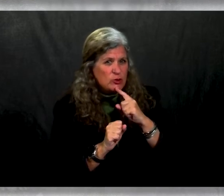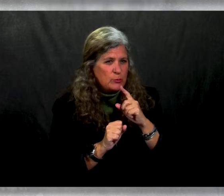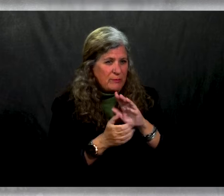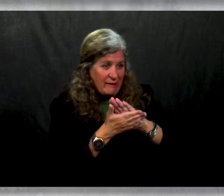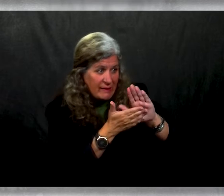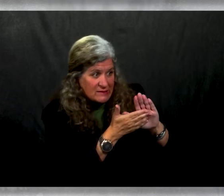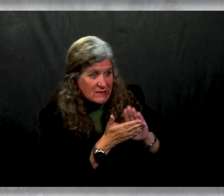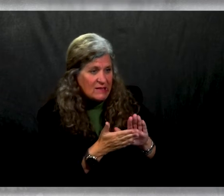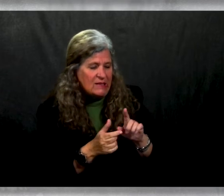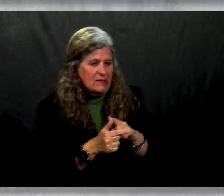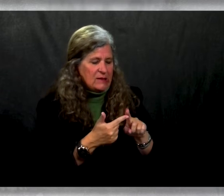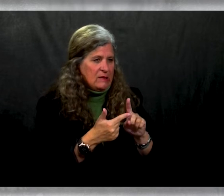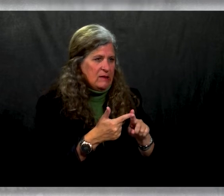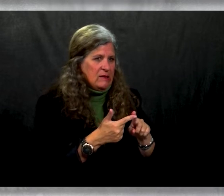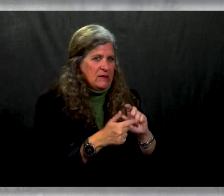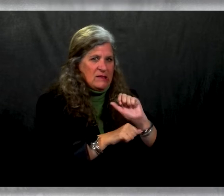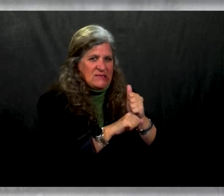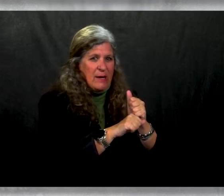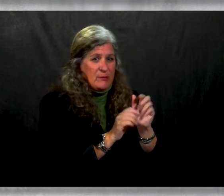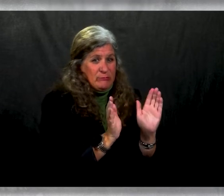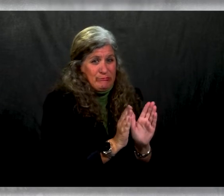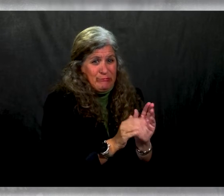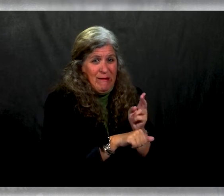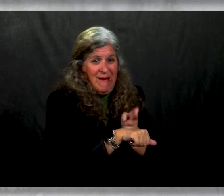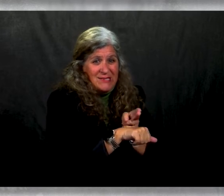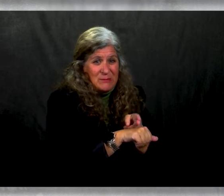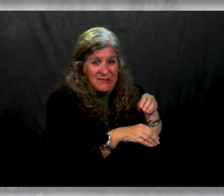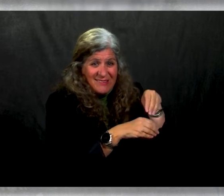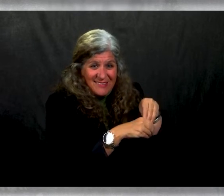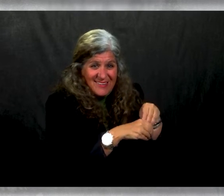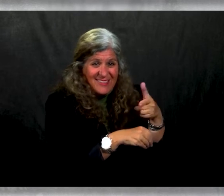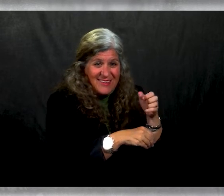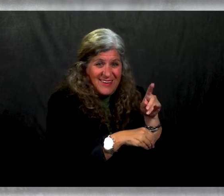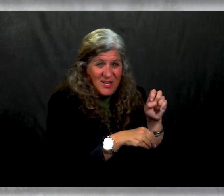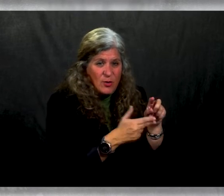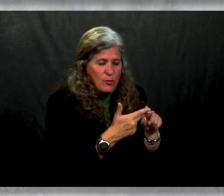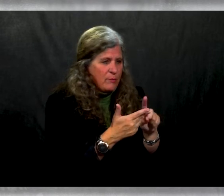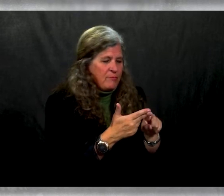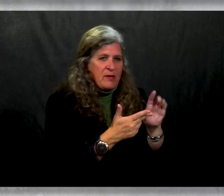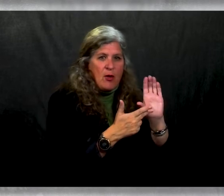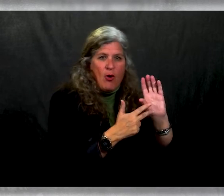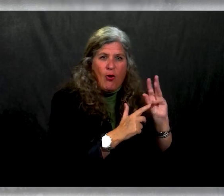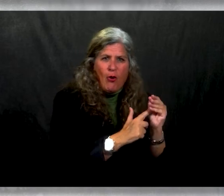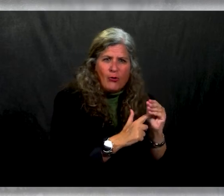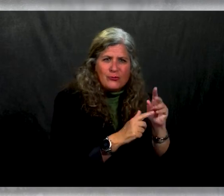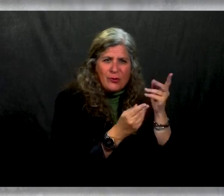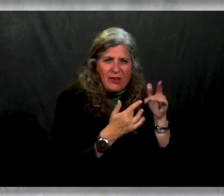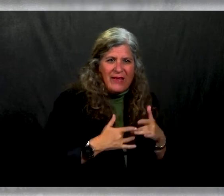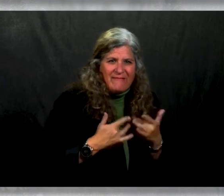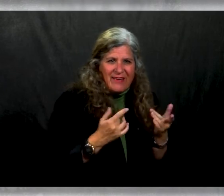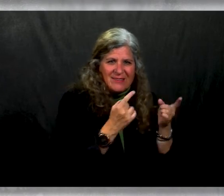for the sick and injured here. There were even cultural events just